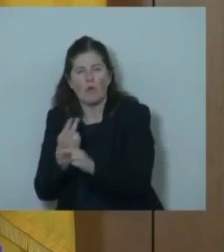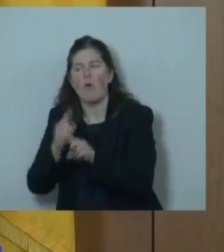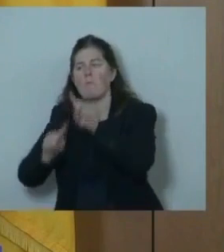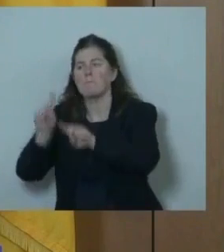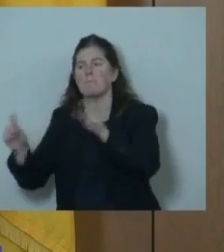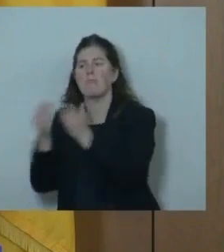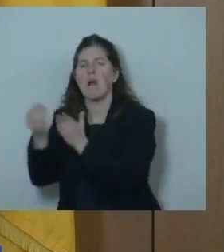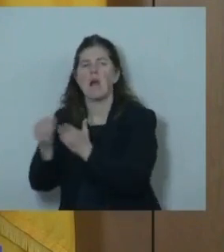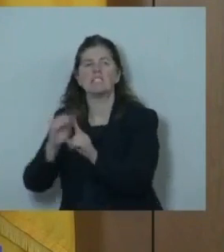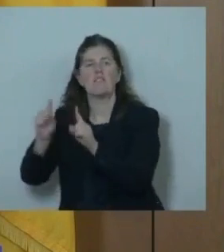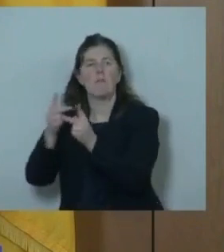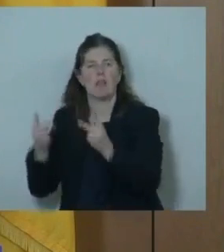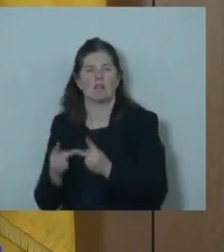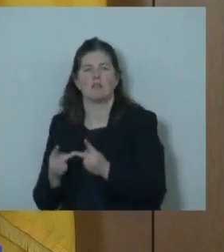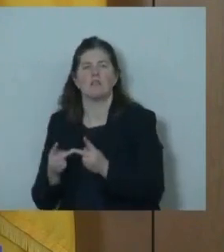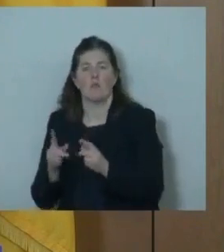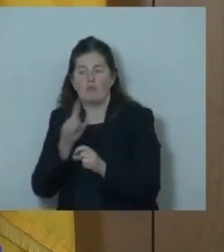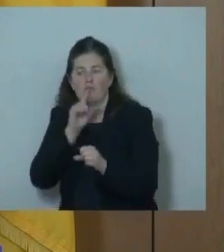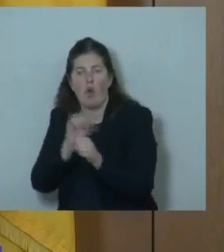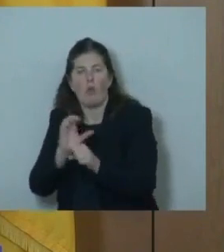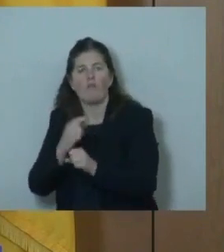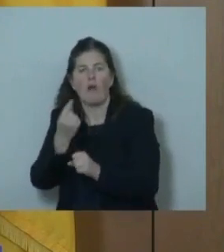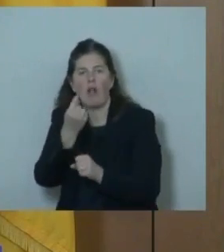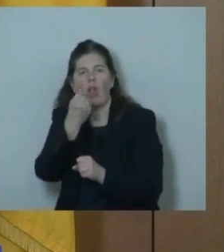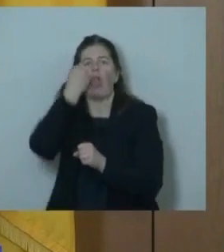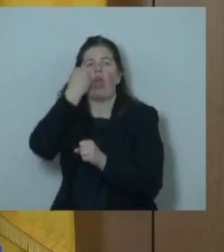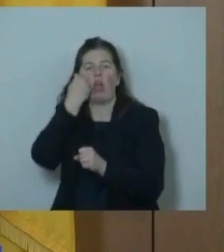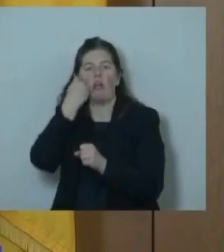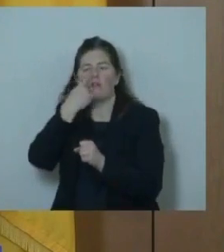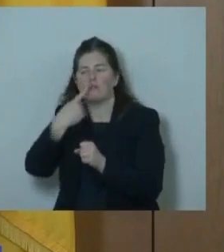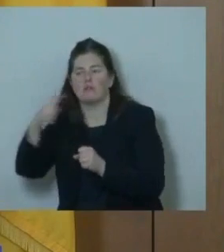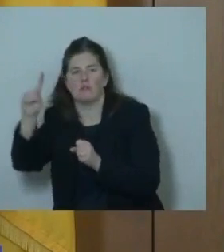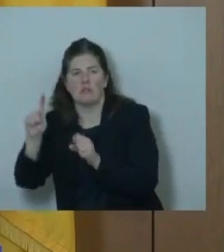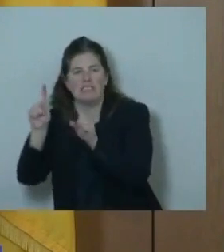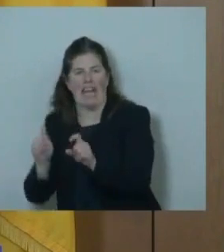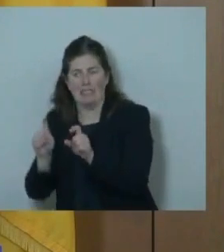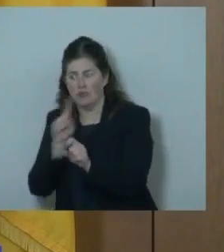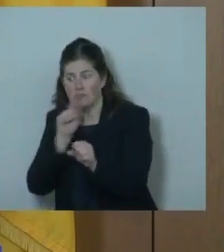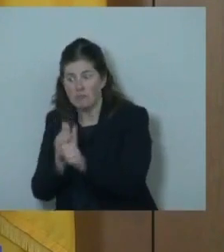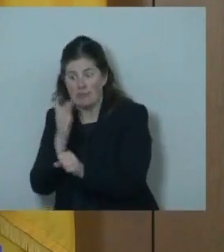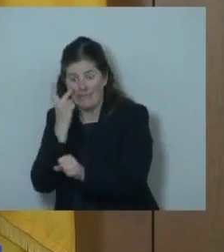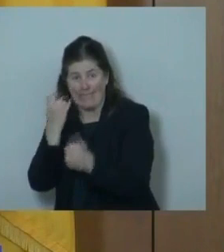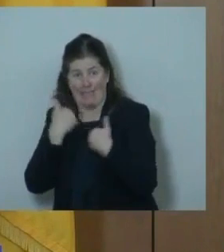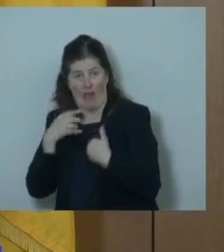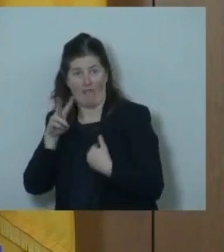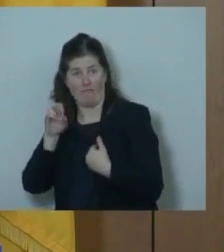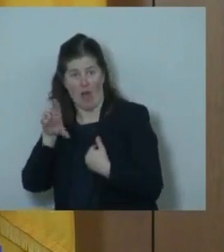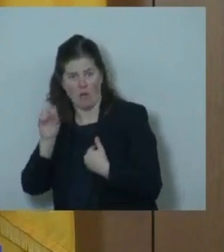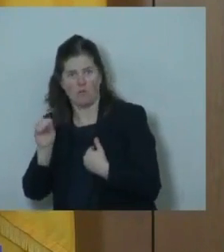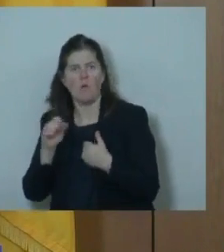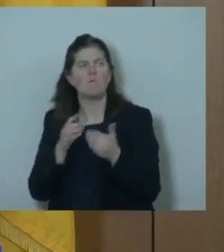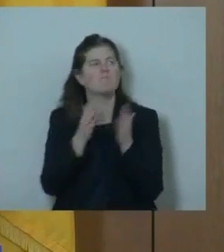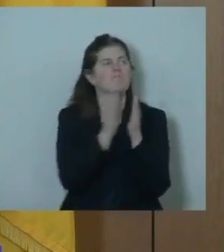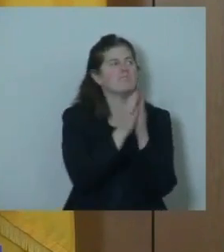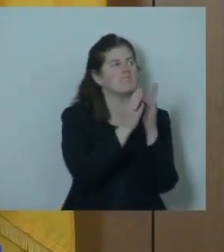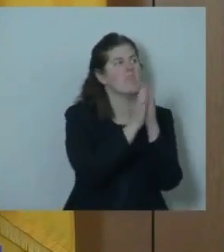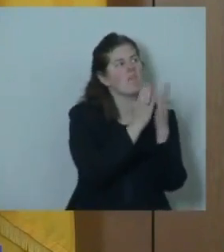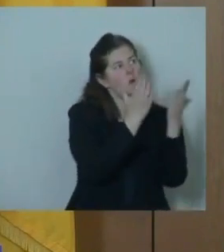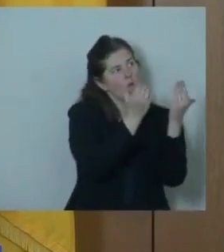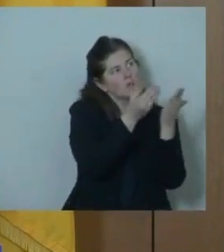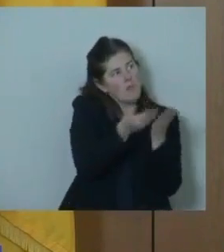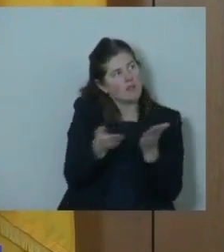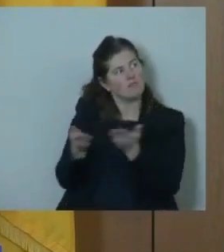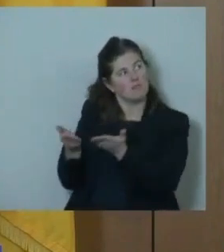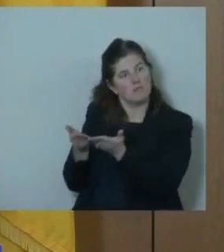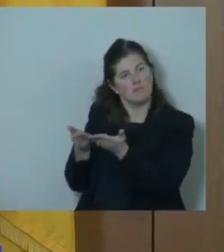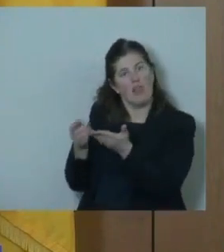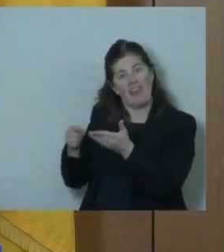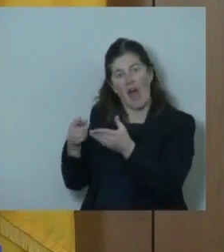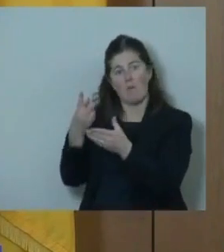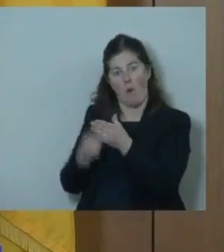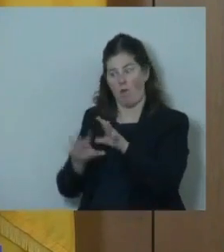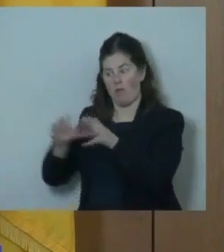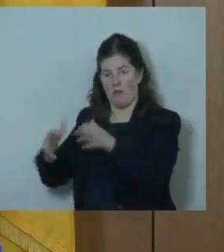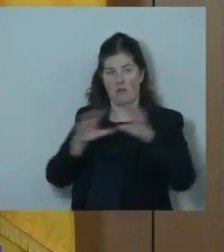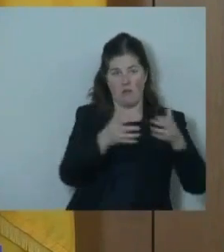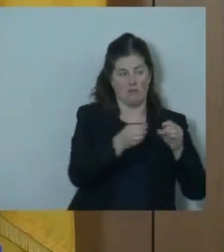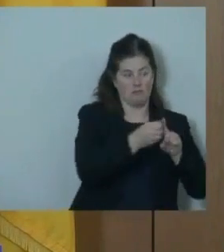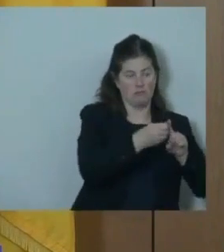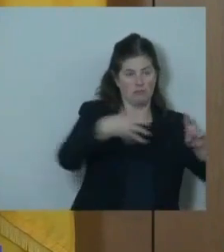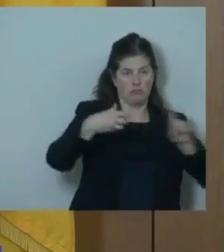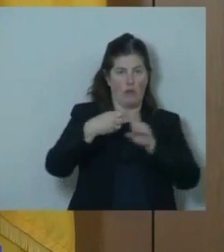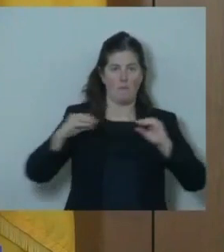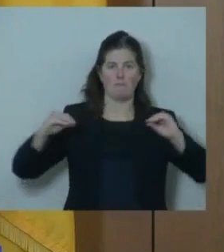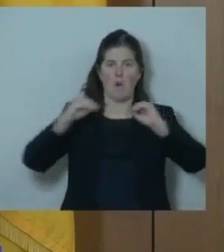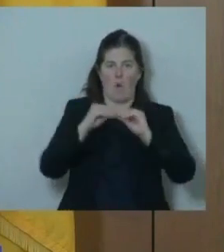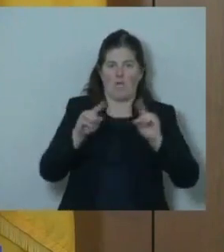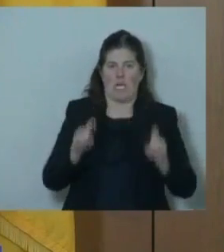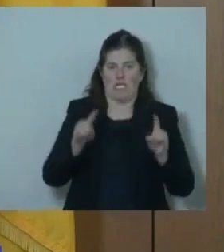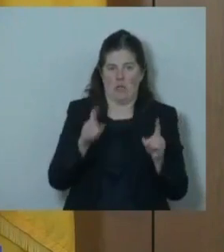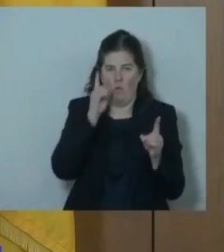WE WILL DIVERSIFY LIKE WE HAVE IN THE TESTING KITS WE PURCHASED AND USED IN THE INSTRUMENT WE USED ACTUALLY LOOK FOR WHEN WE DO THOSE NASAL SWABS FOR THE ACTUAL VIRUS.